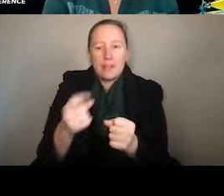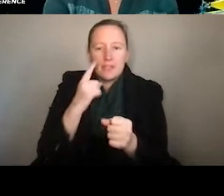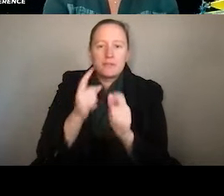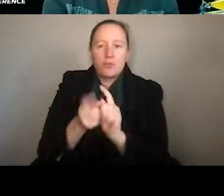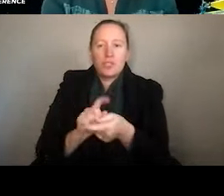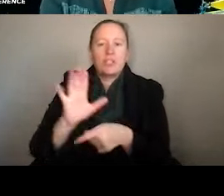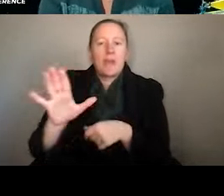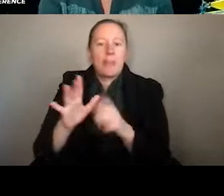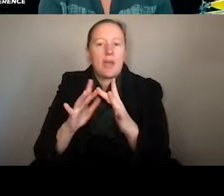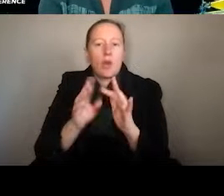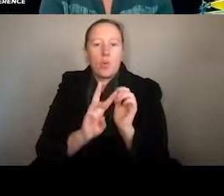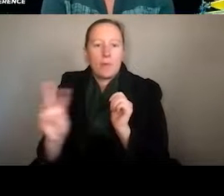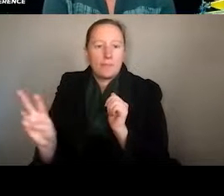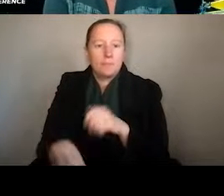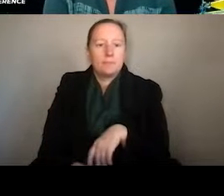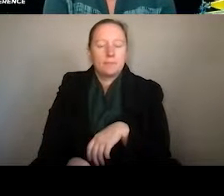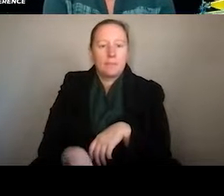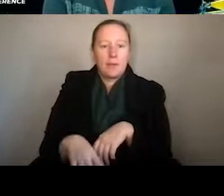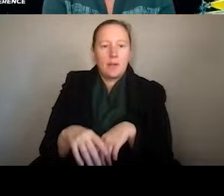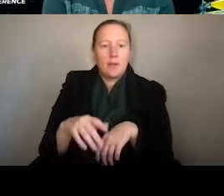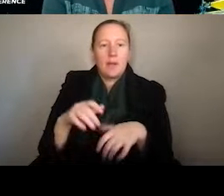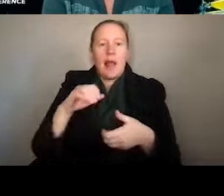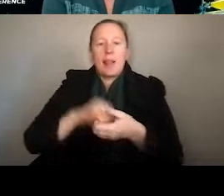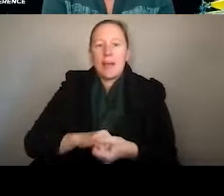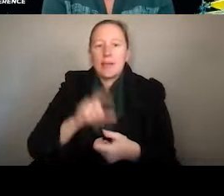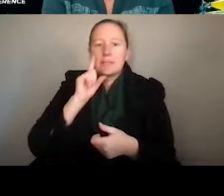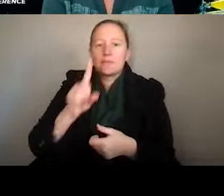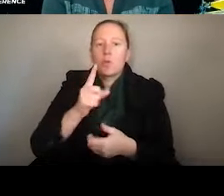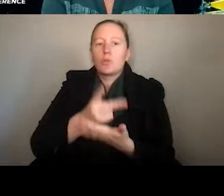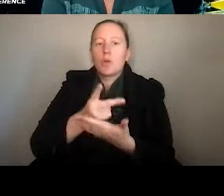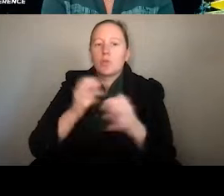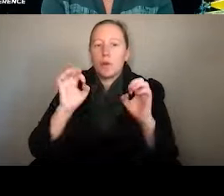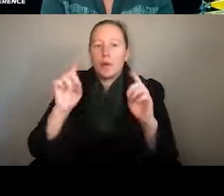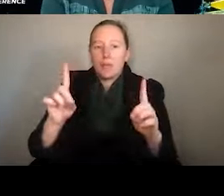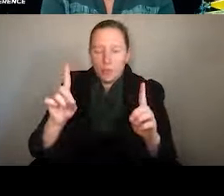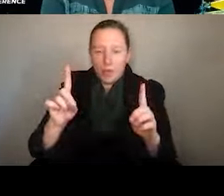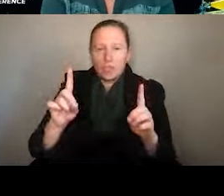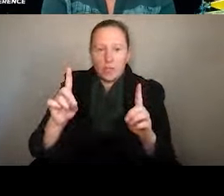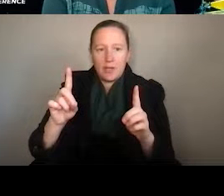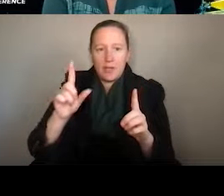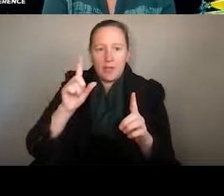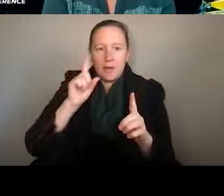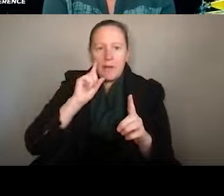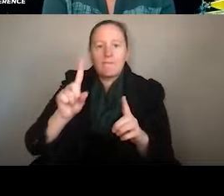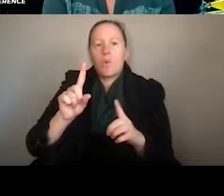The Alliance for Graduate Education and the Professoriate AGEP. AGEP aims to increase